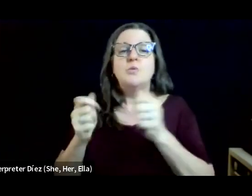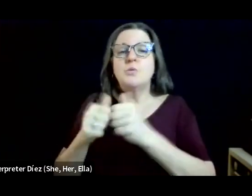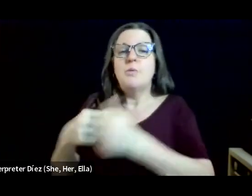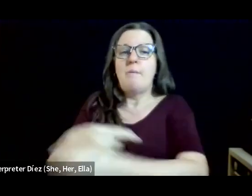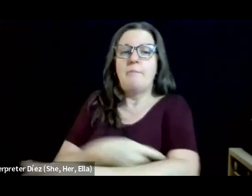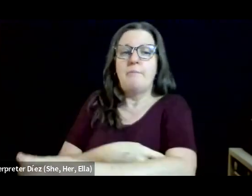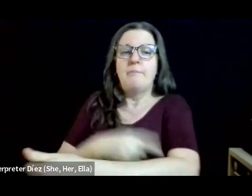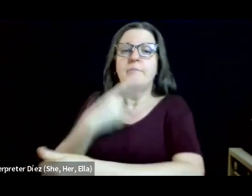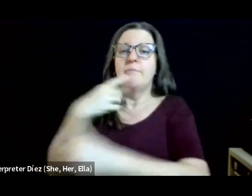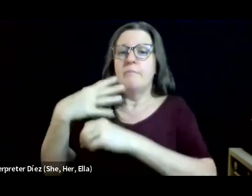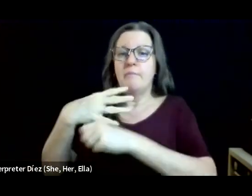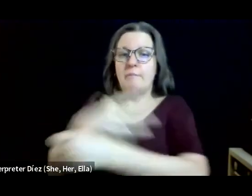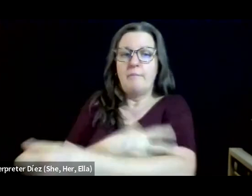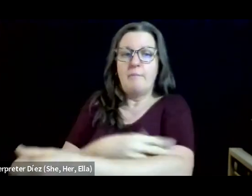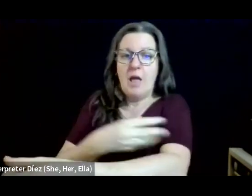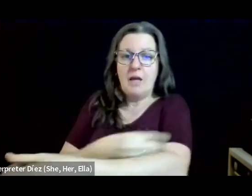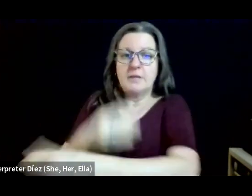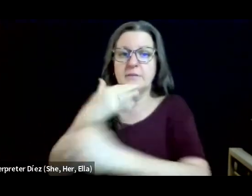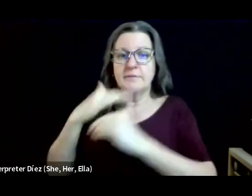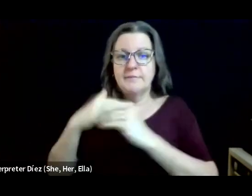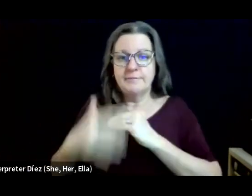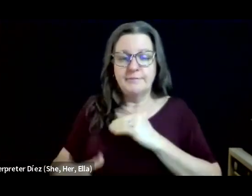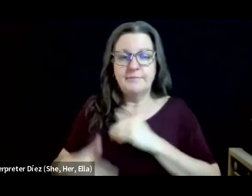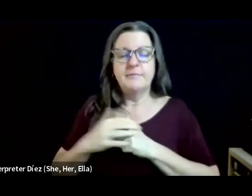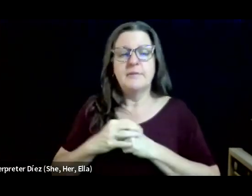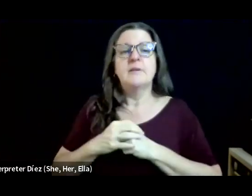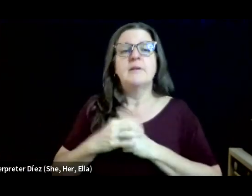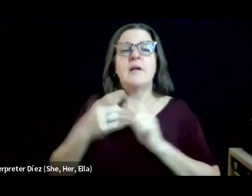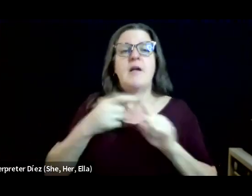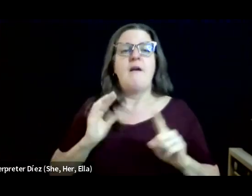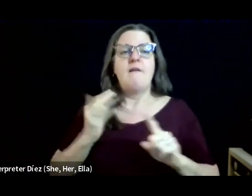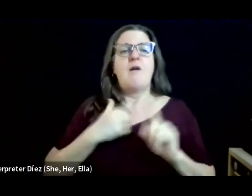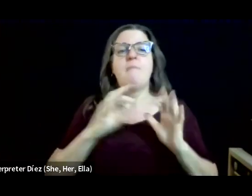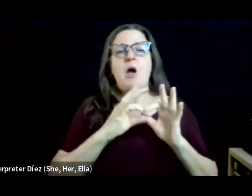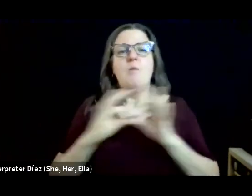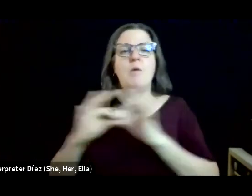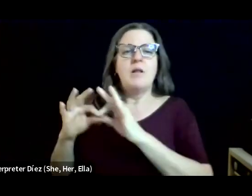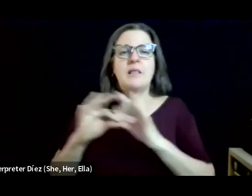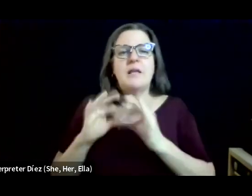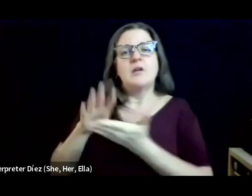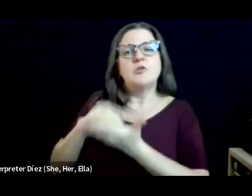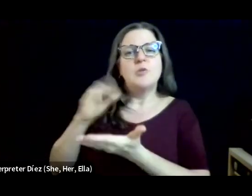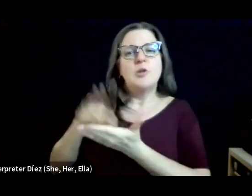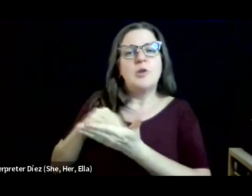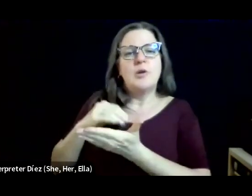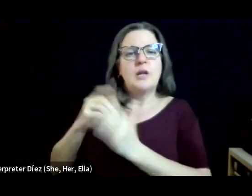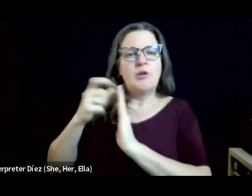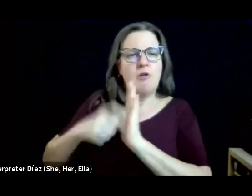And then this is from our Linked Learning article. And then that's everyone